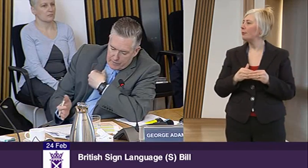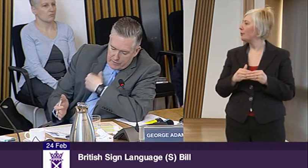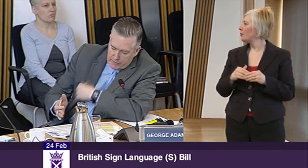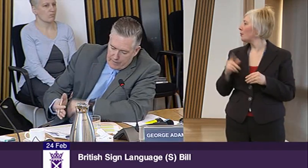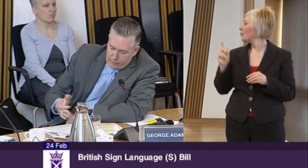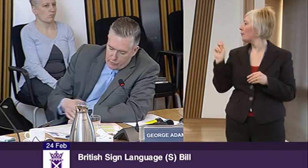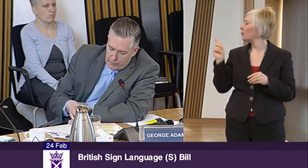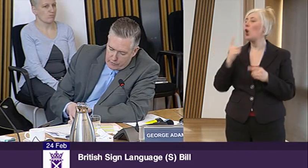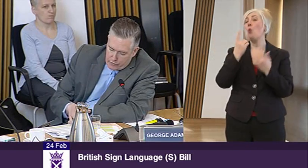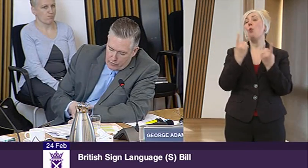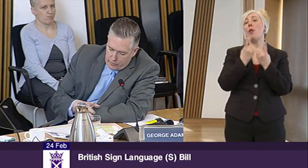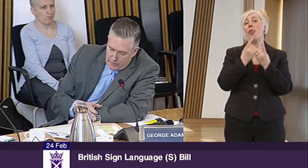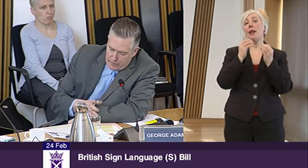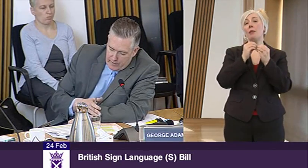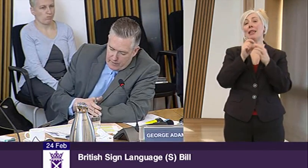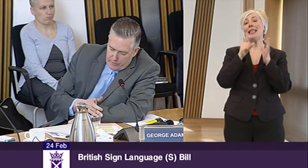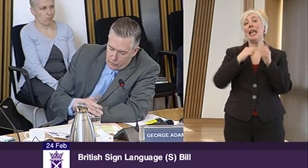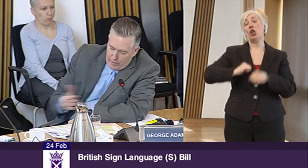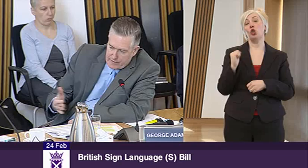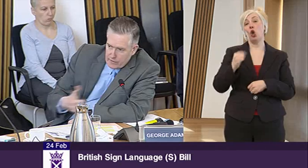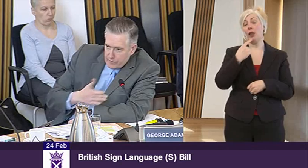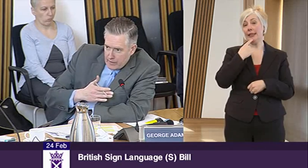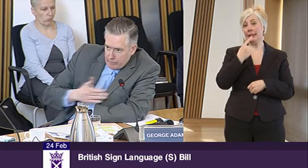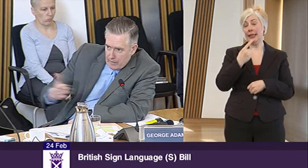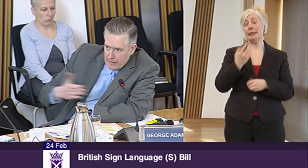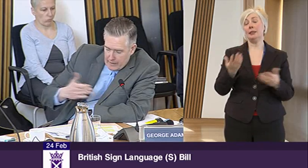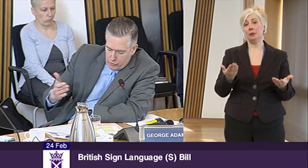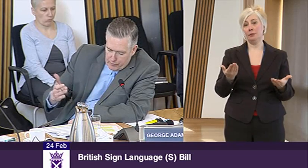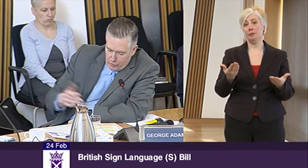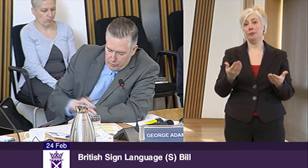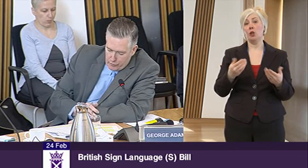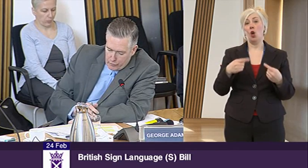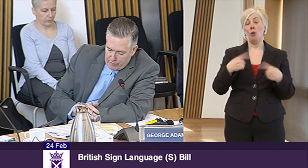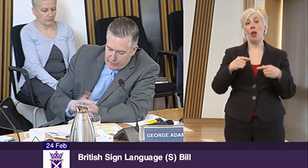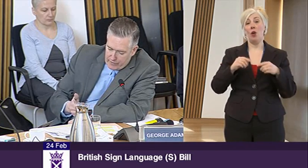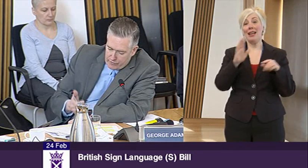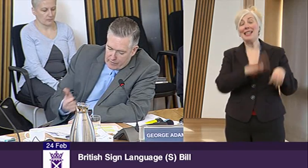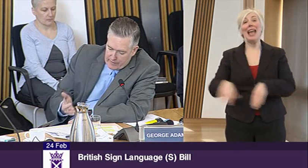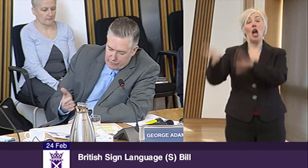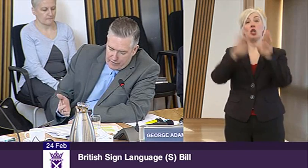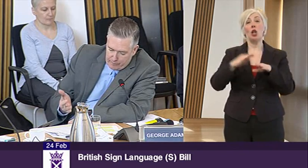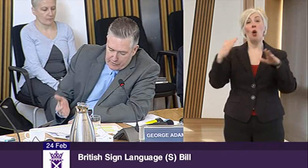George Adam: The British Deaf Association Scotland says that a national performance review would give